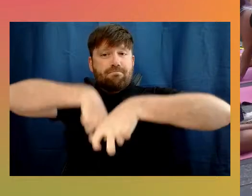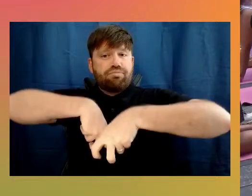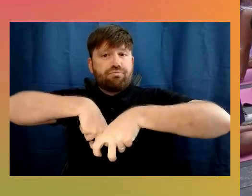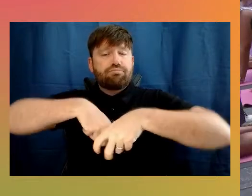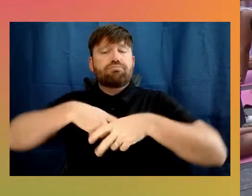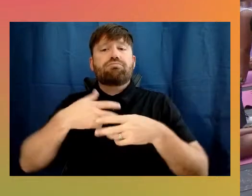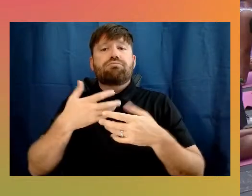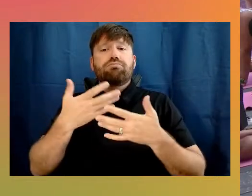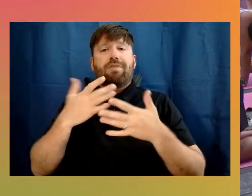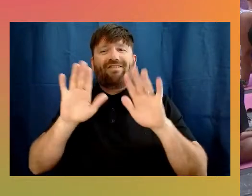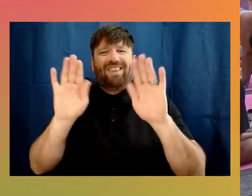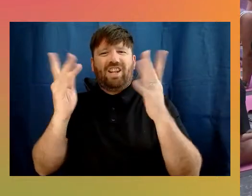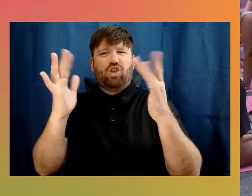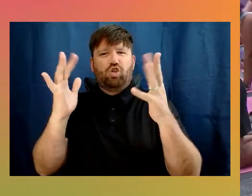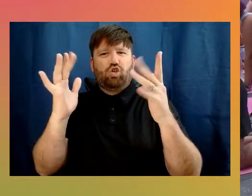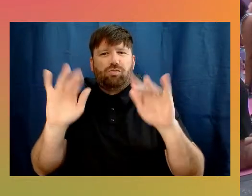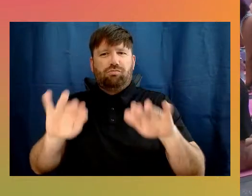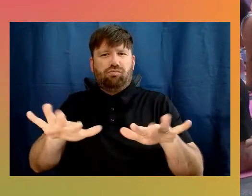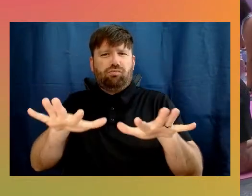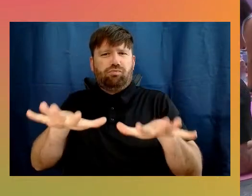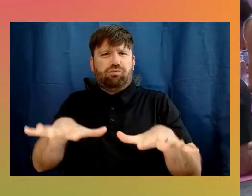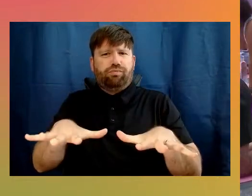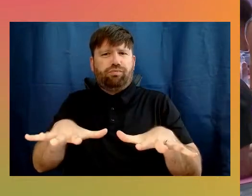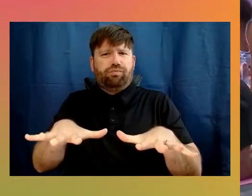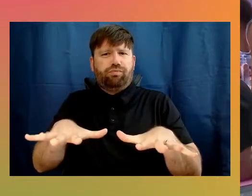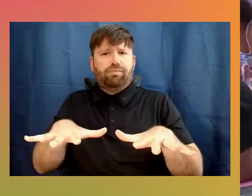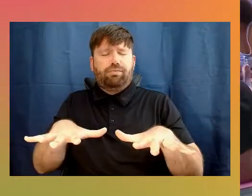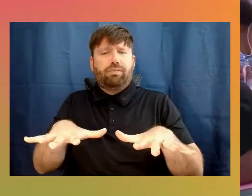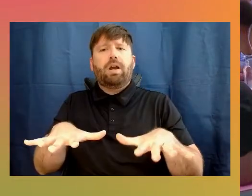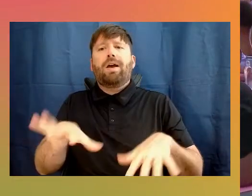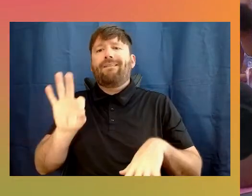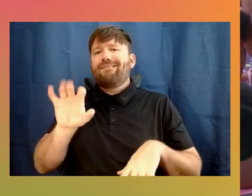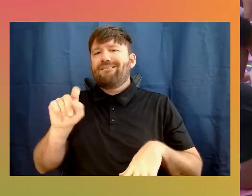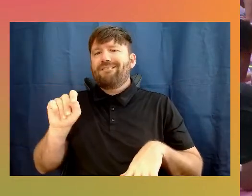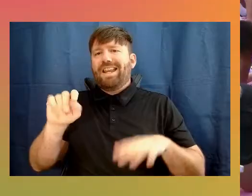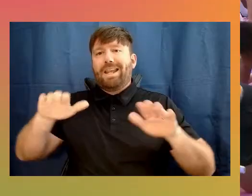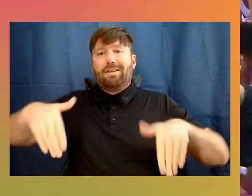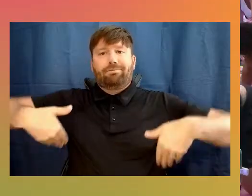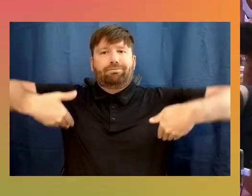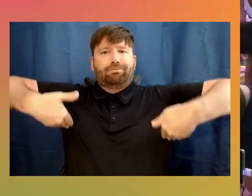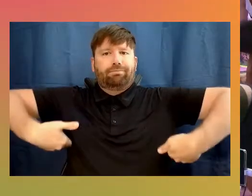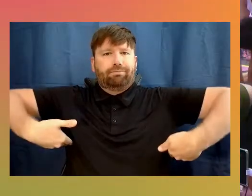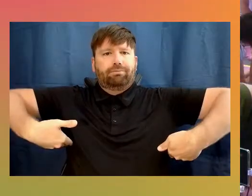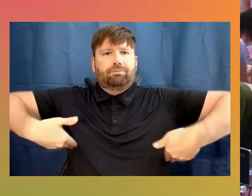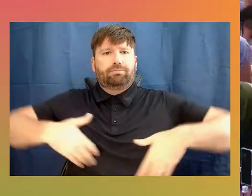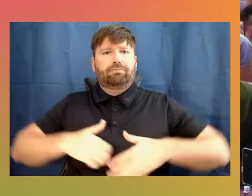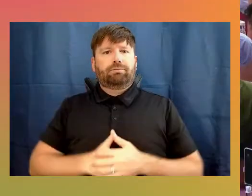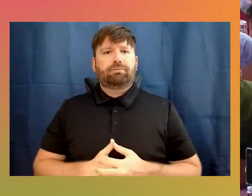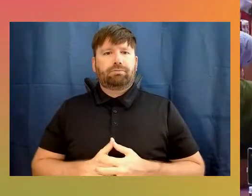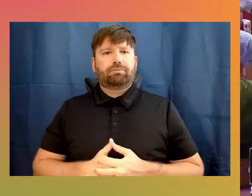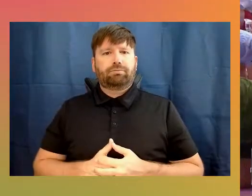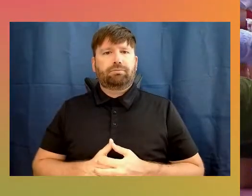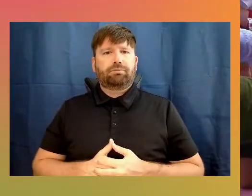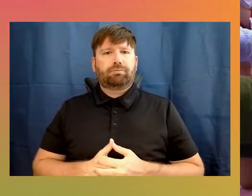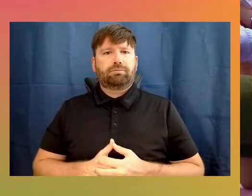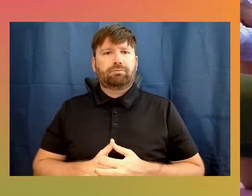HANDS UNDER SHOULDERS. KNEES UNDER HIPS. FINGERS SPREAD REALLY WIDE. PRESS THROUGH ALL FOUR CORNERS